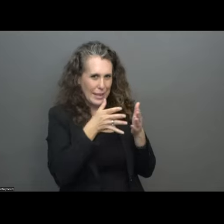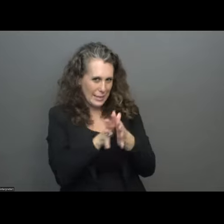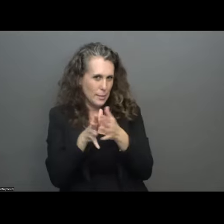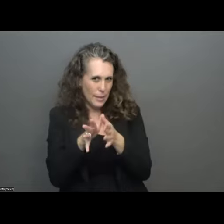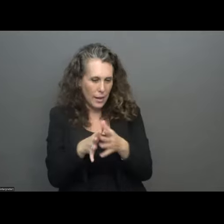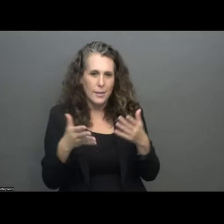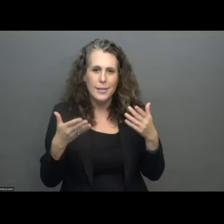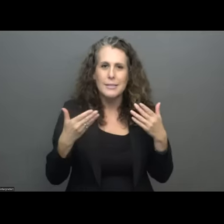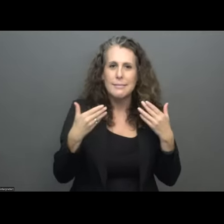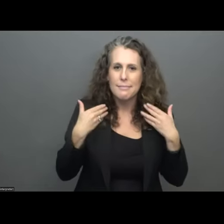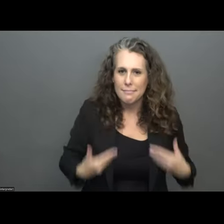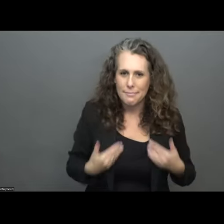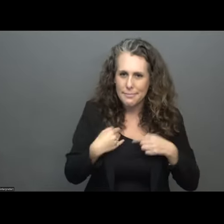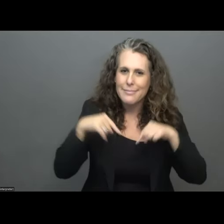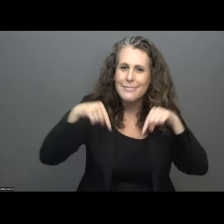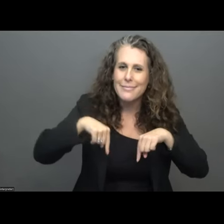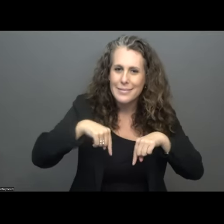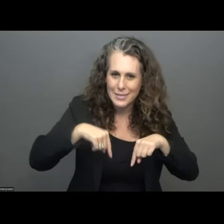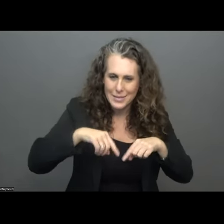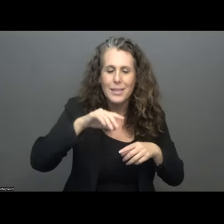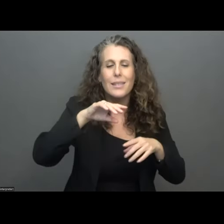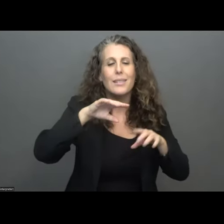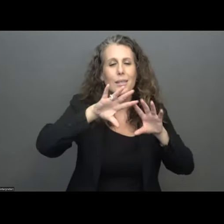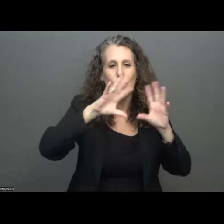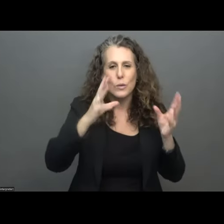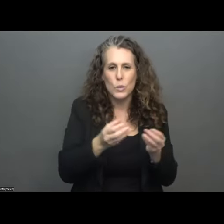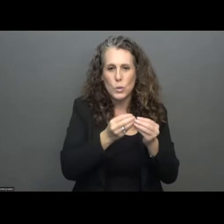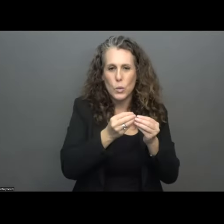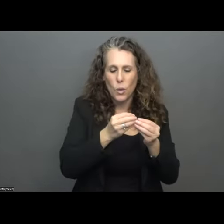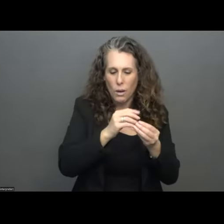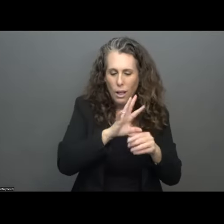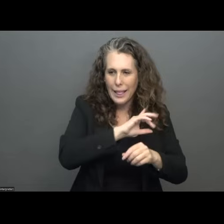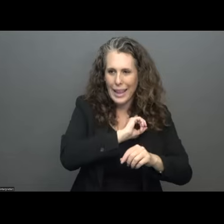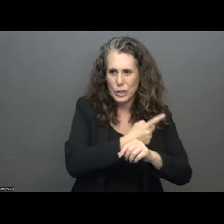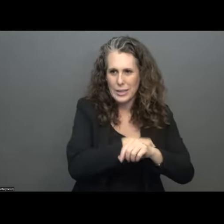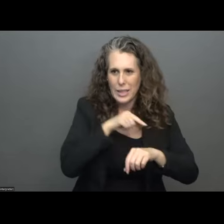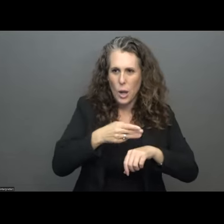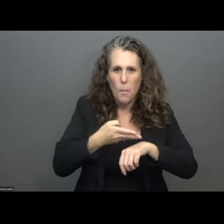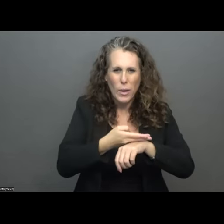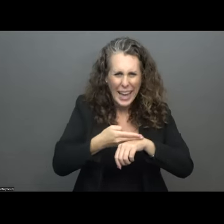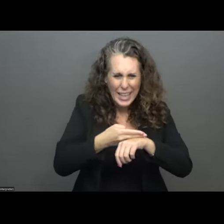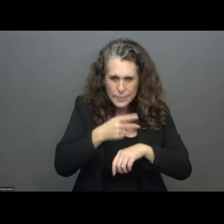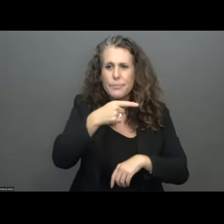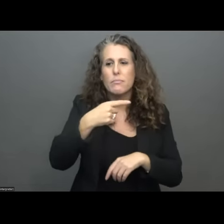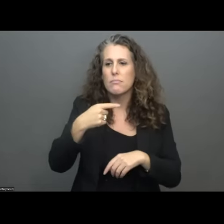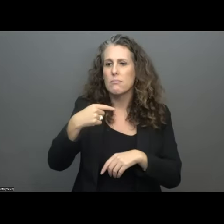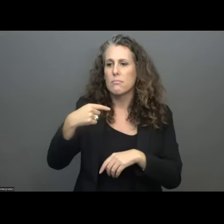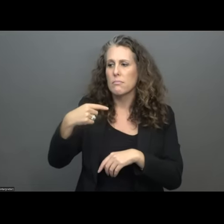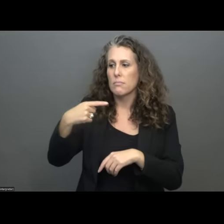share total energy moody signing a, what a lie It's a recruit a Dr carson.com with knowledge